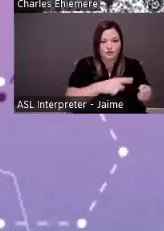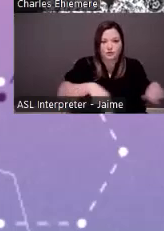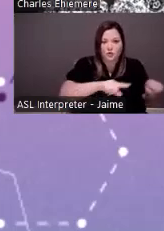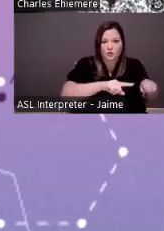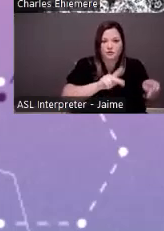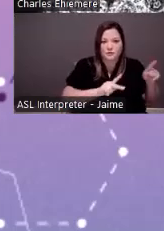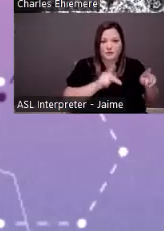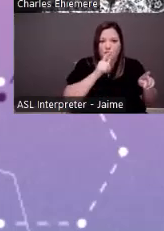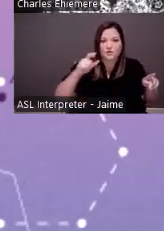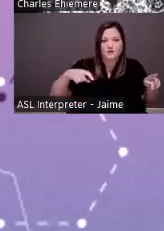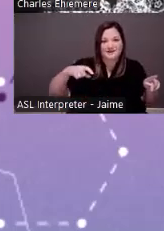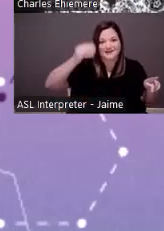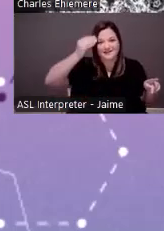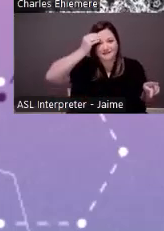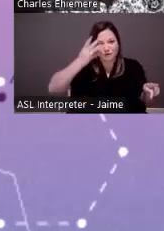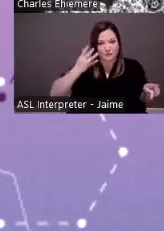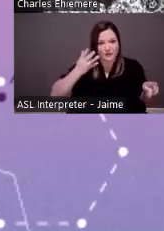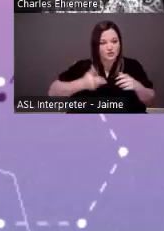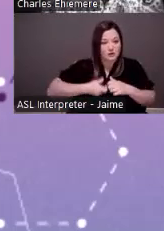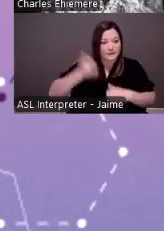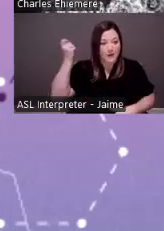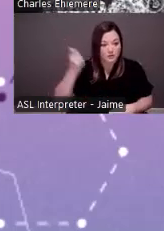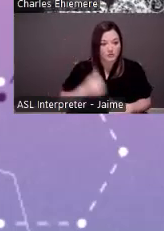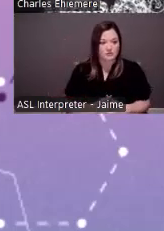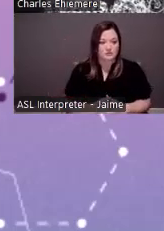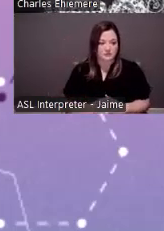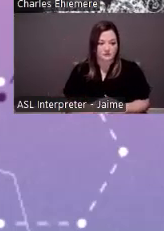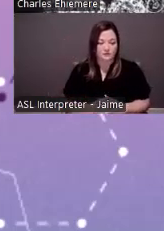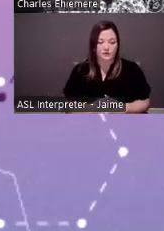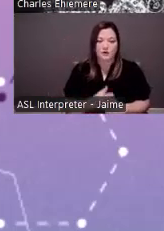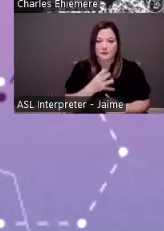especially for maternal, newborn, and child health outcomes.